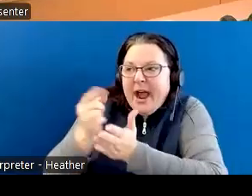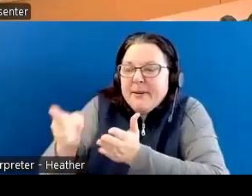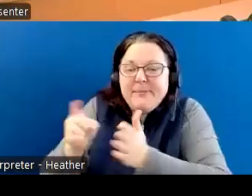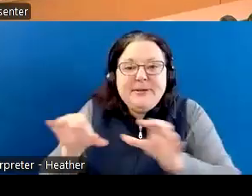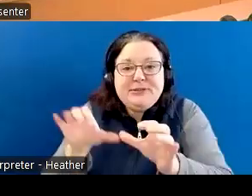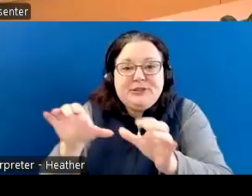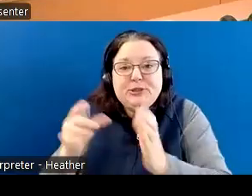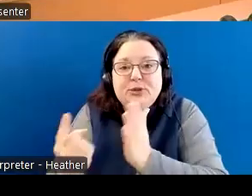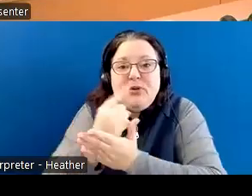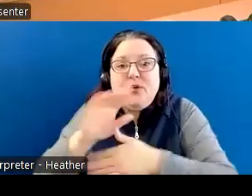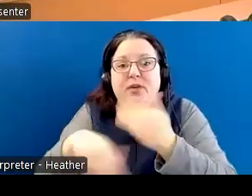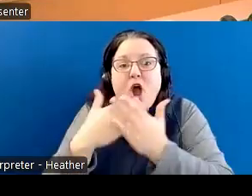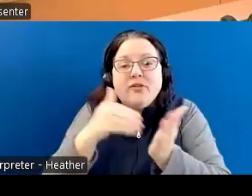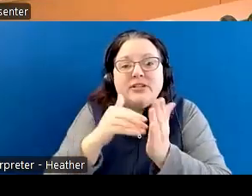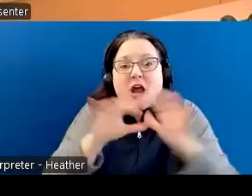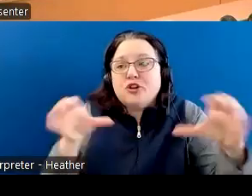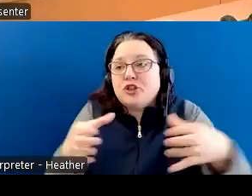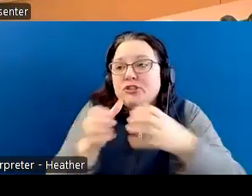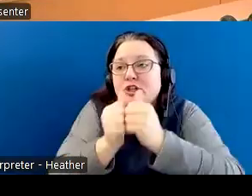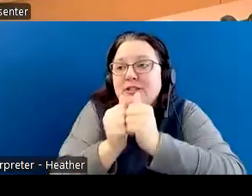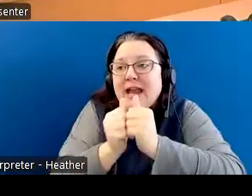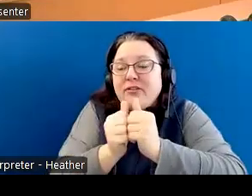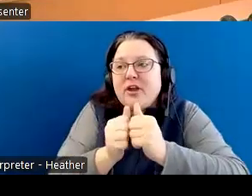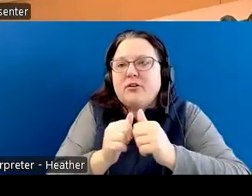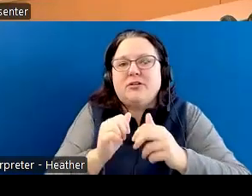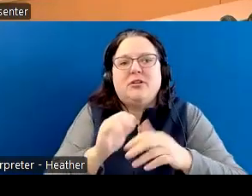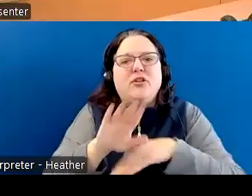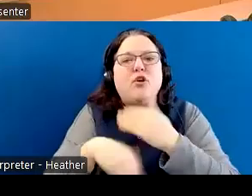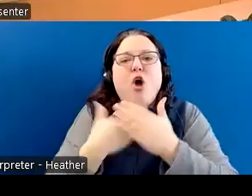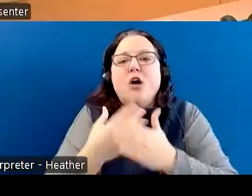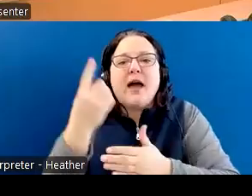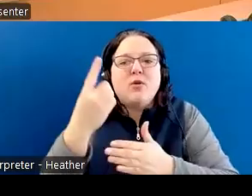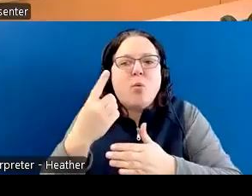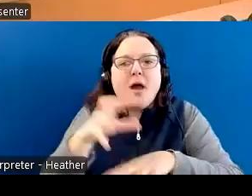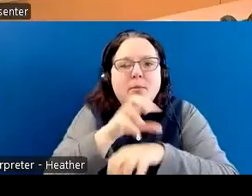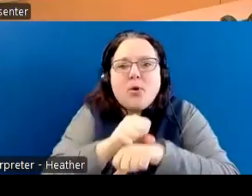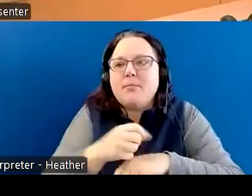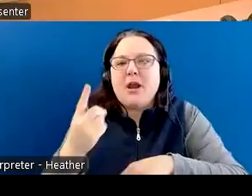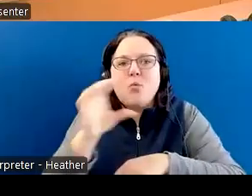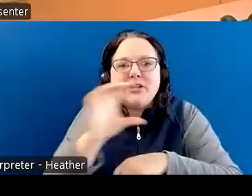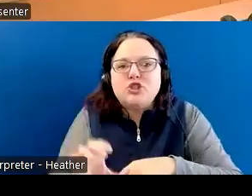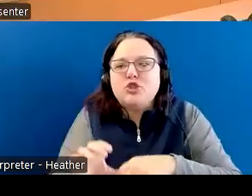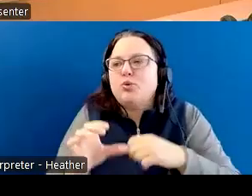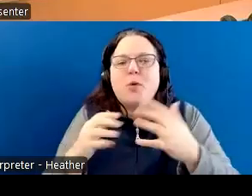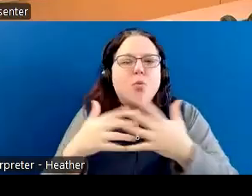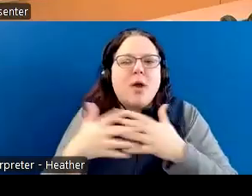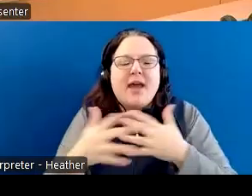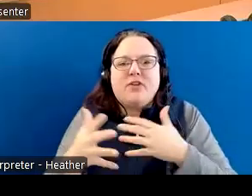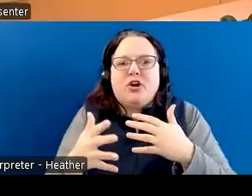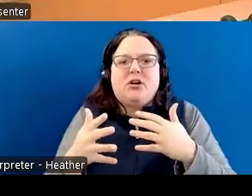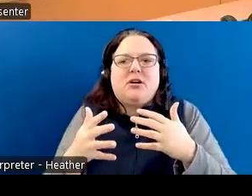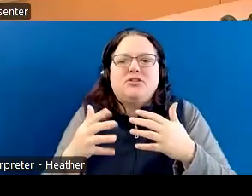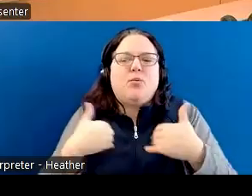are in one room or all on one um teleaalth visit or Zoom so that they can come to a common goal to